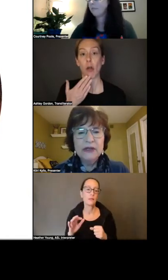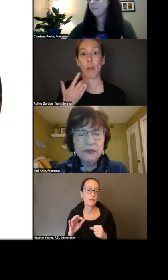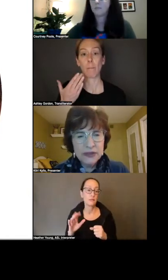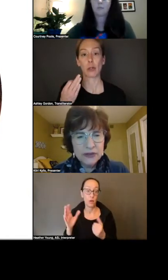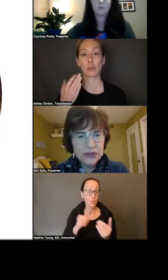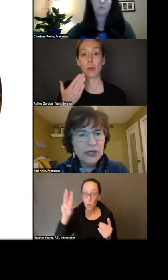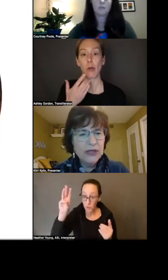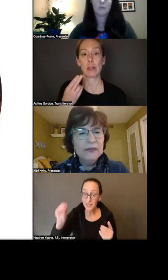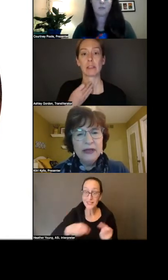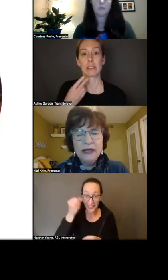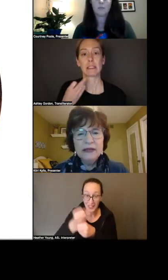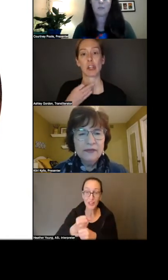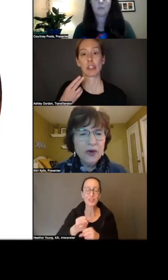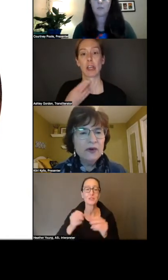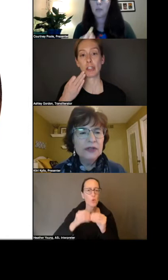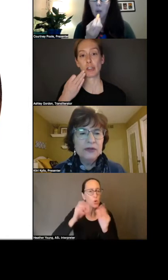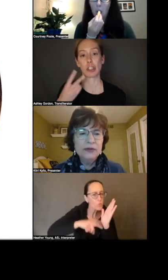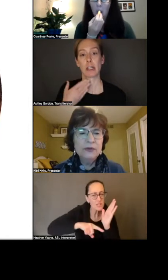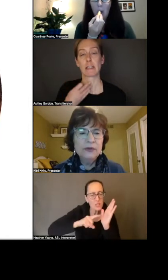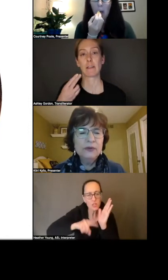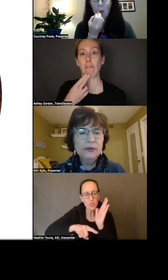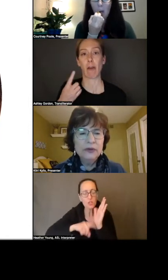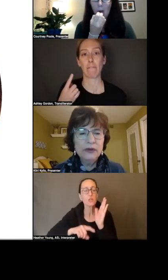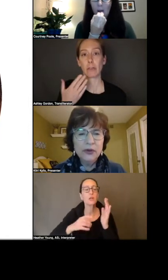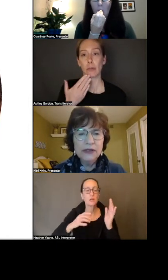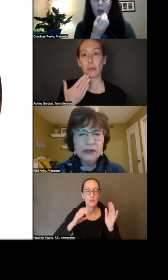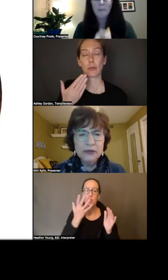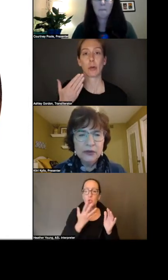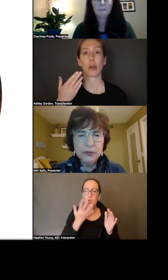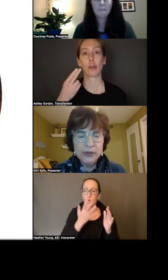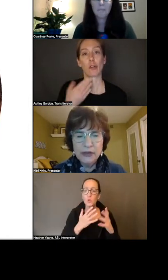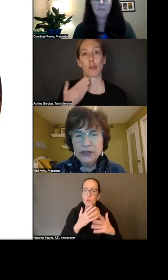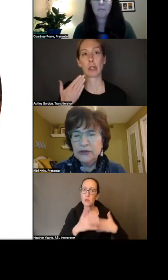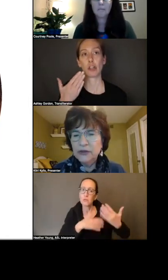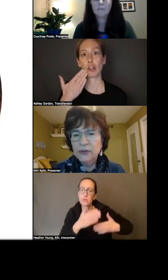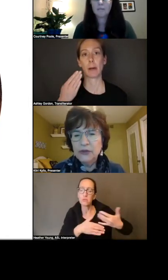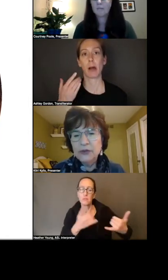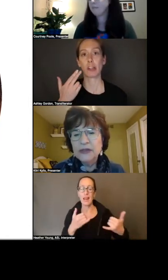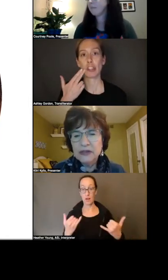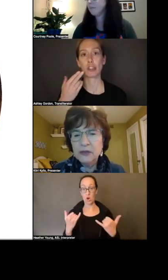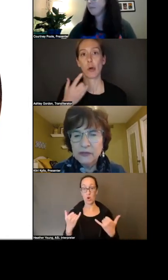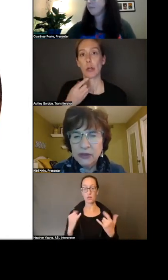and research, it has evolved to current terminology. So, when you use the system of Cued Speech,